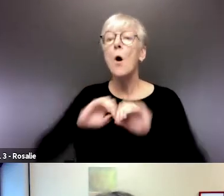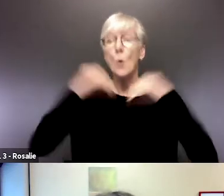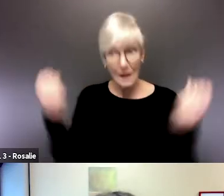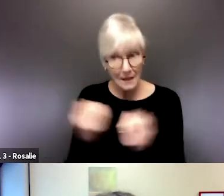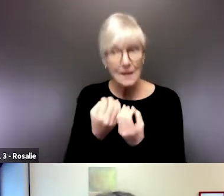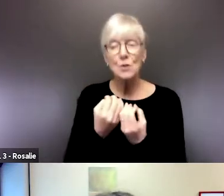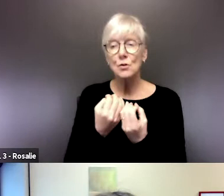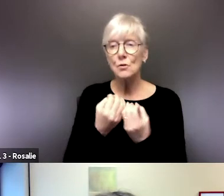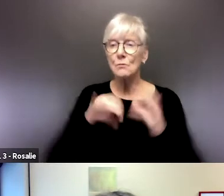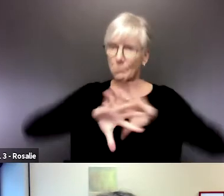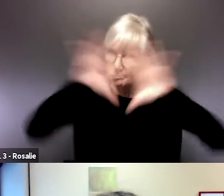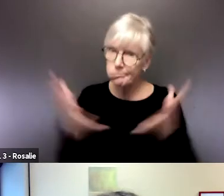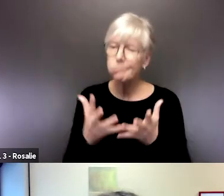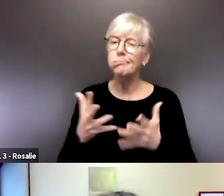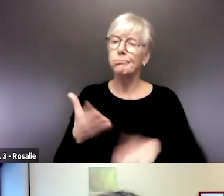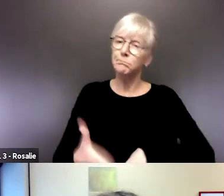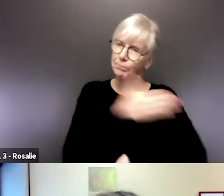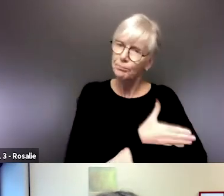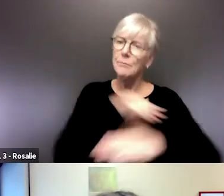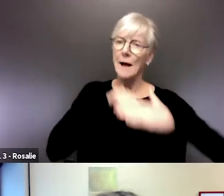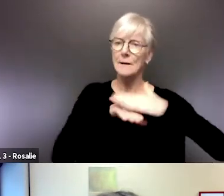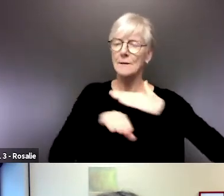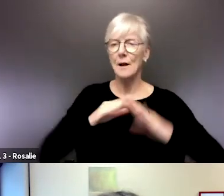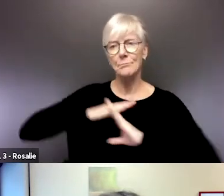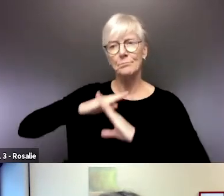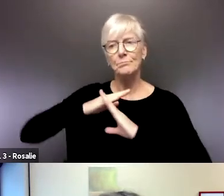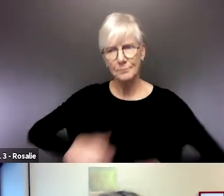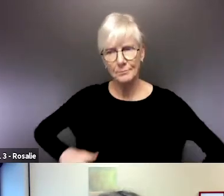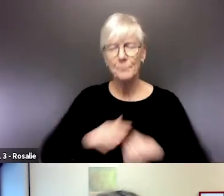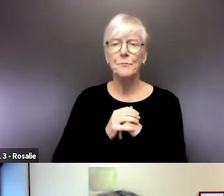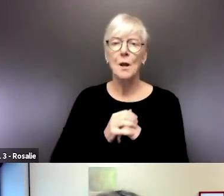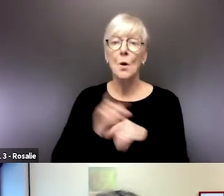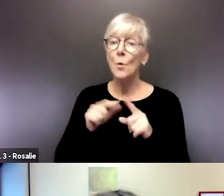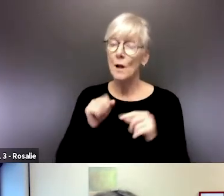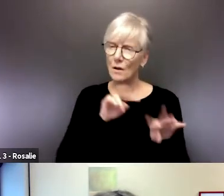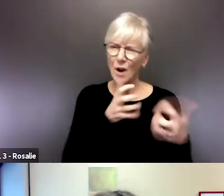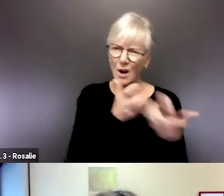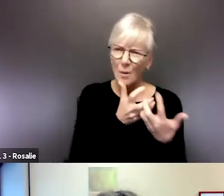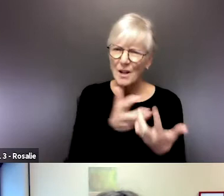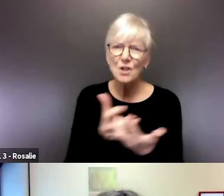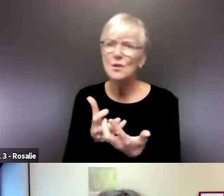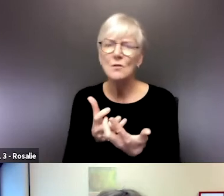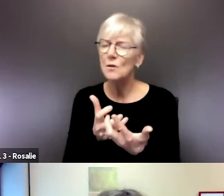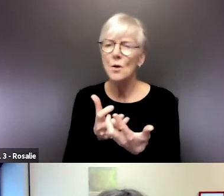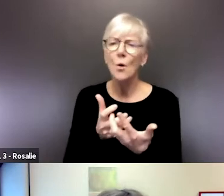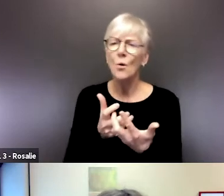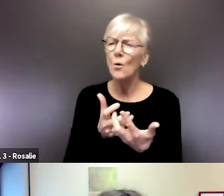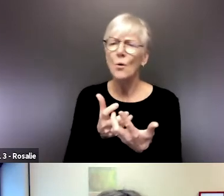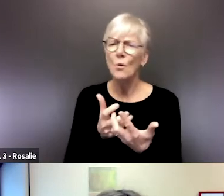We go beyond the identification of accommodation measures to create a healthy work environment